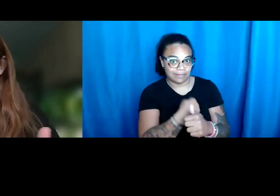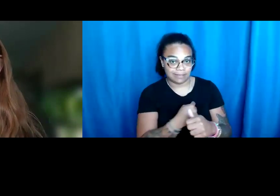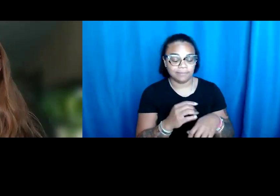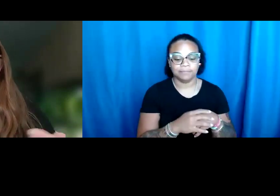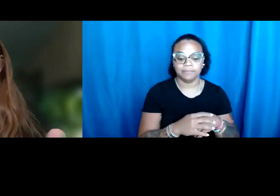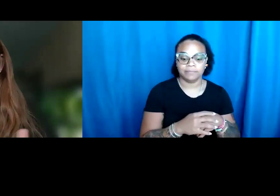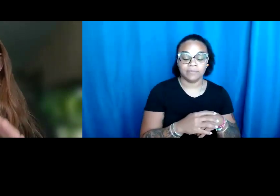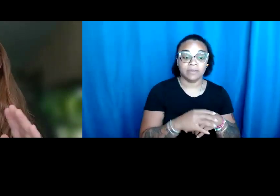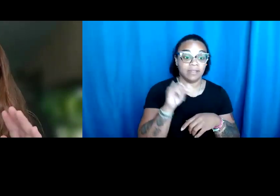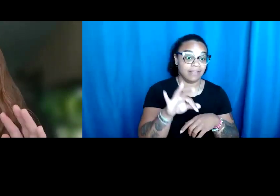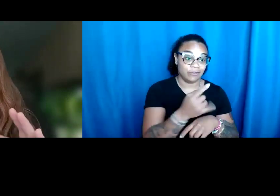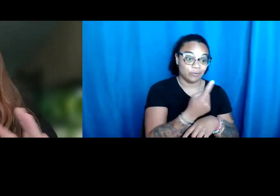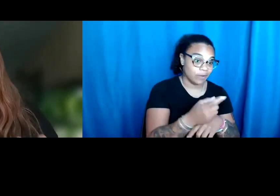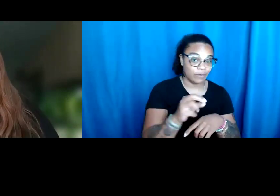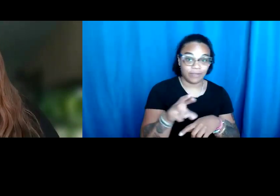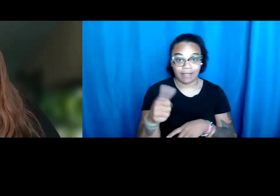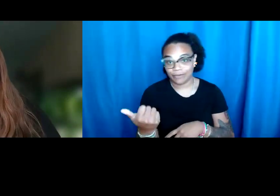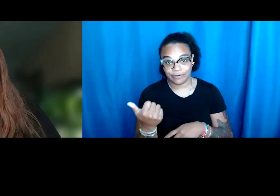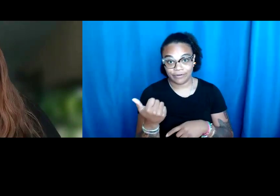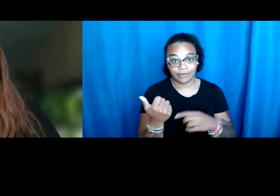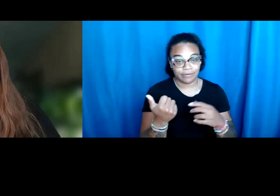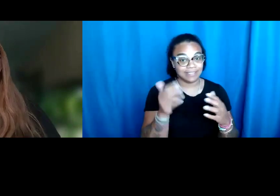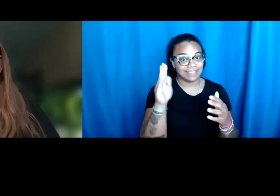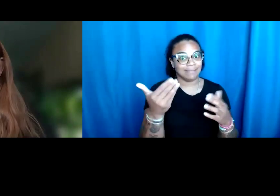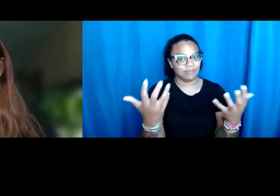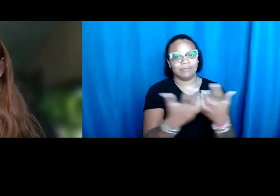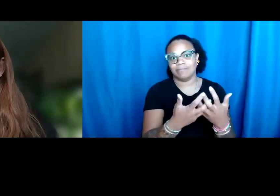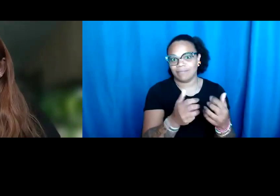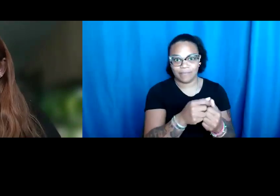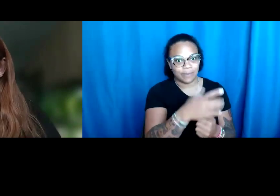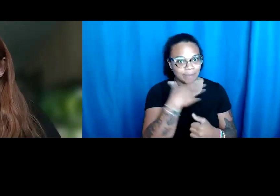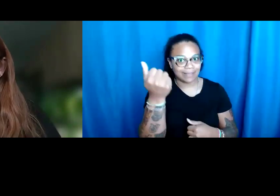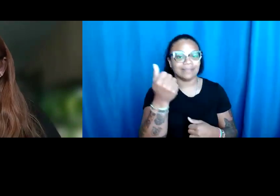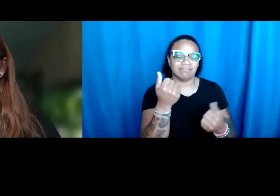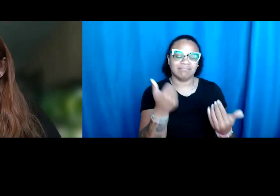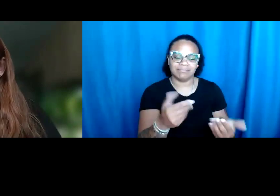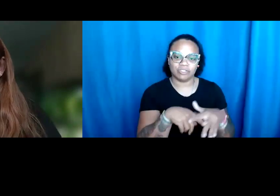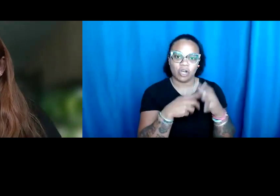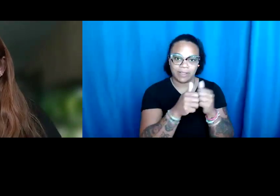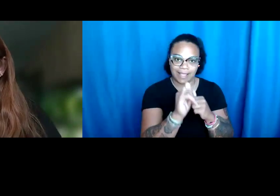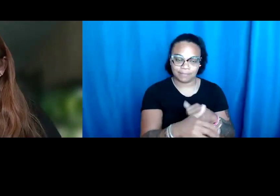If there is one or the other that is resonating a lot better with you, that's definitely where you should start.